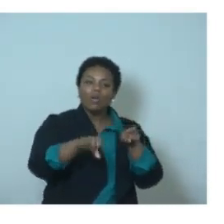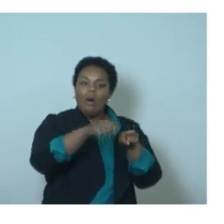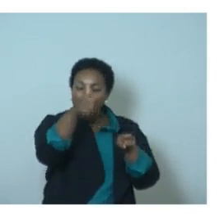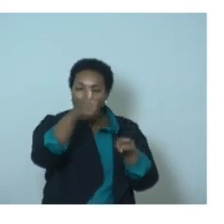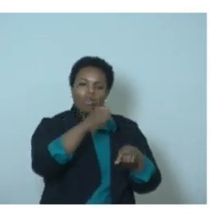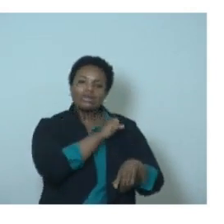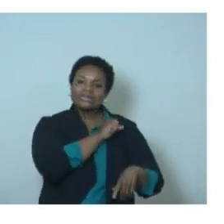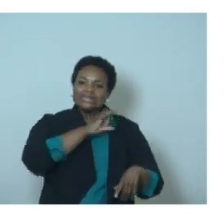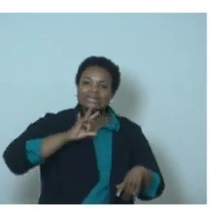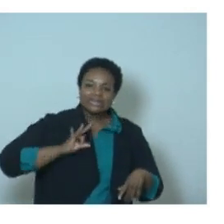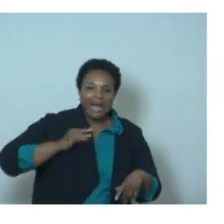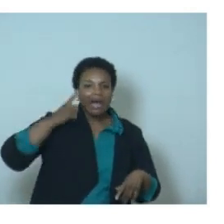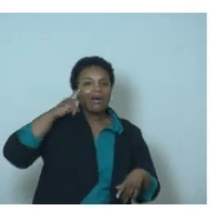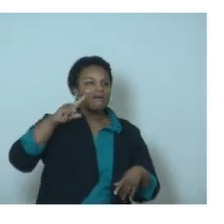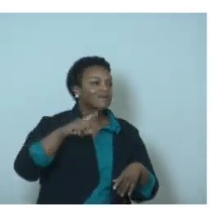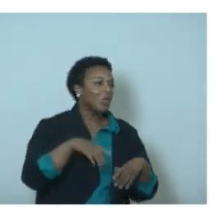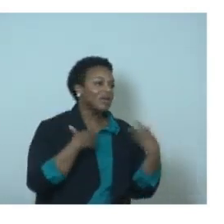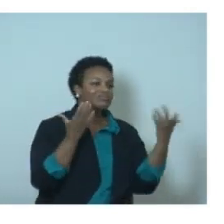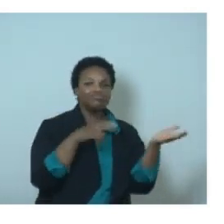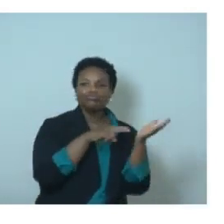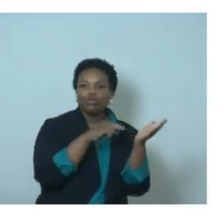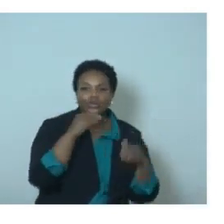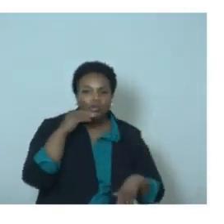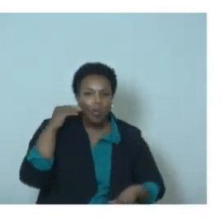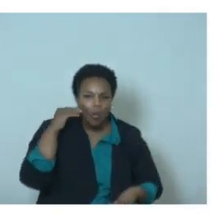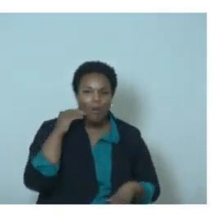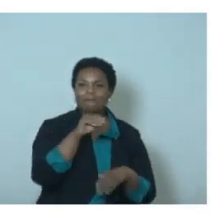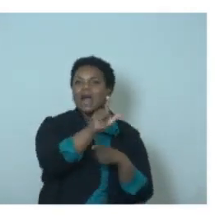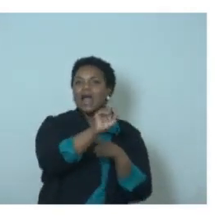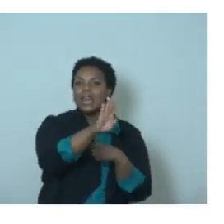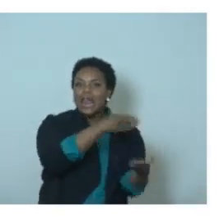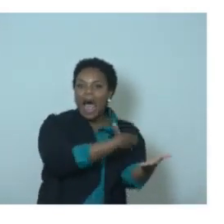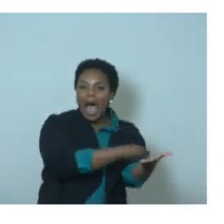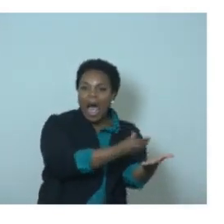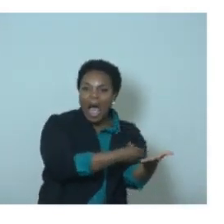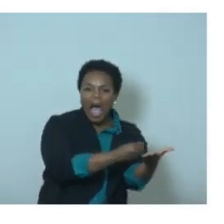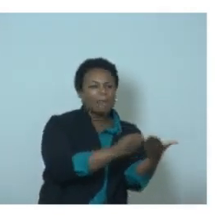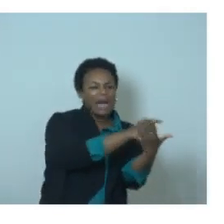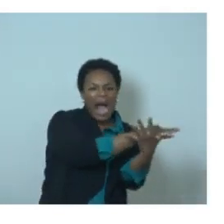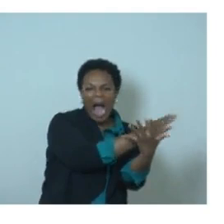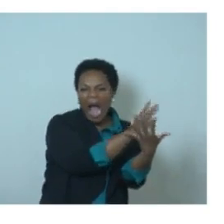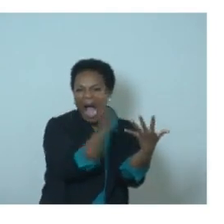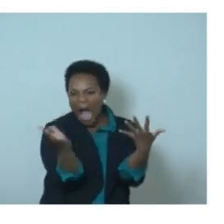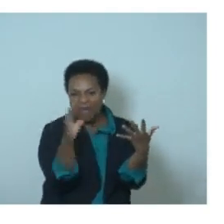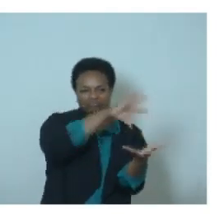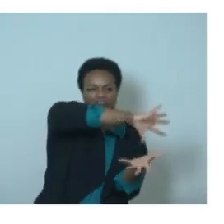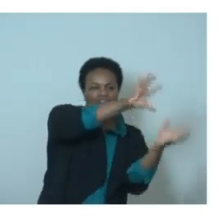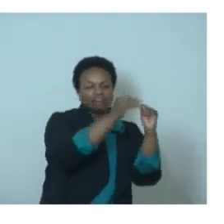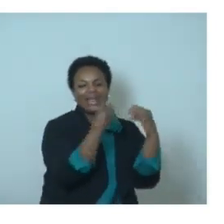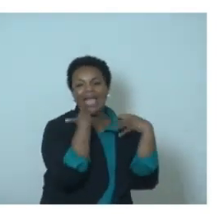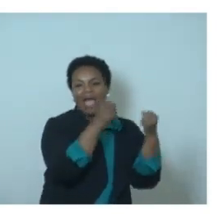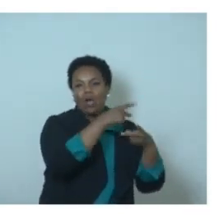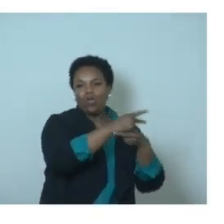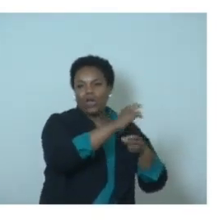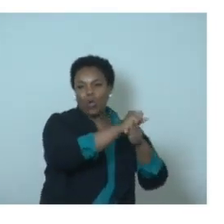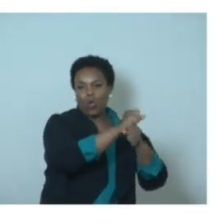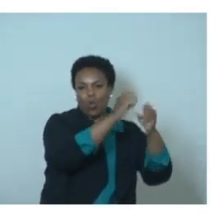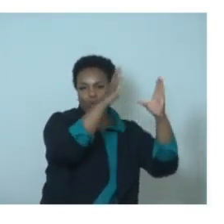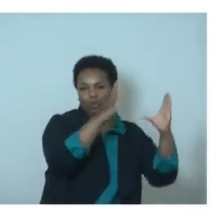IT INCLUDES WORKERS IN THE ASSISTED LIVING. THE FACILITIES AND LABS AND OTHER PLACES ASSOCIATED WITH HEALTHCARE.